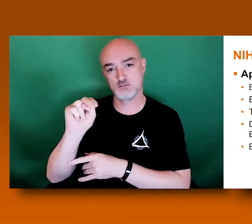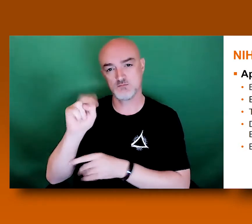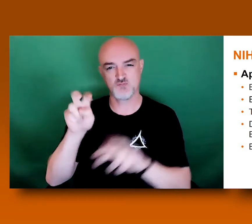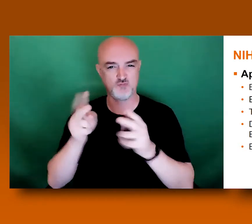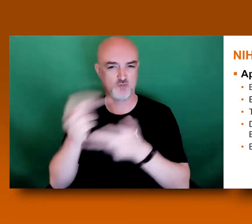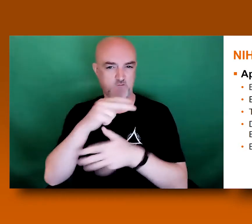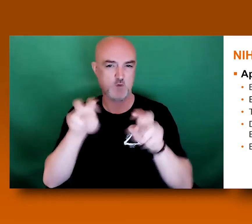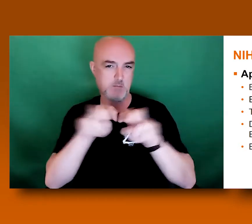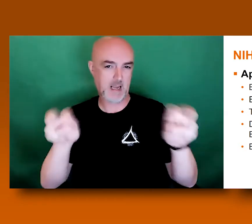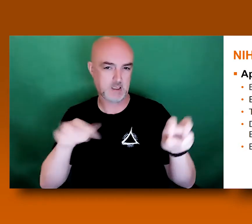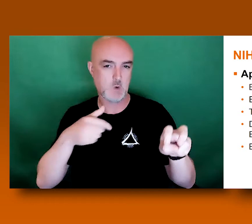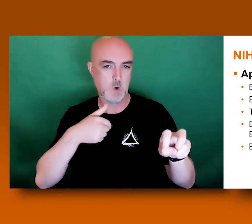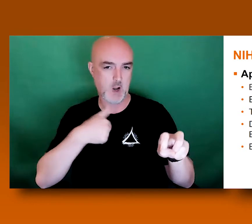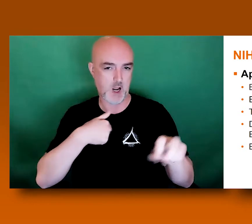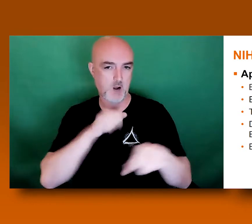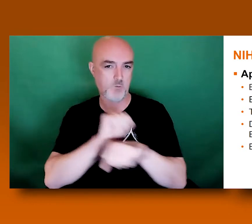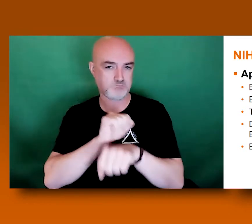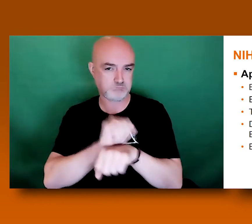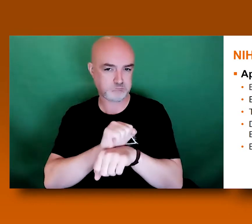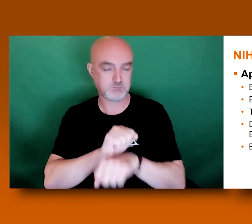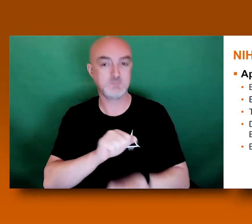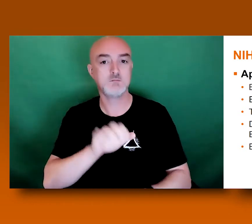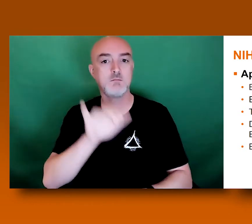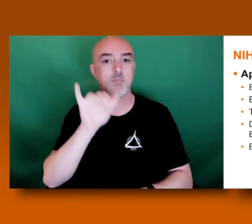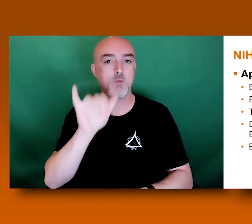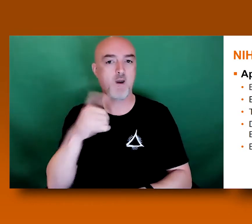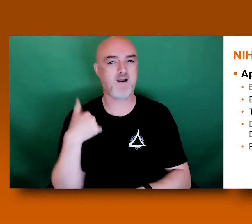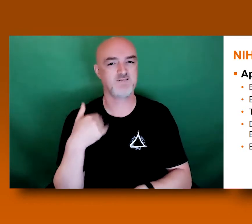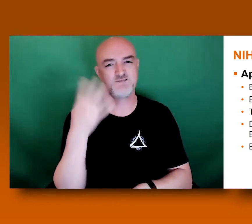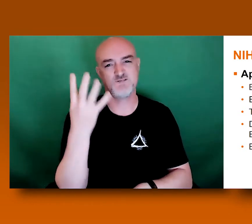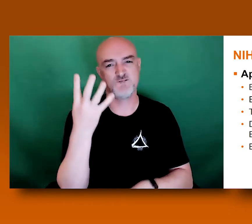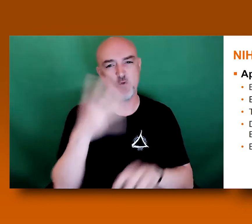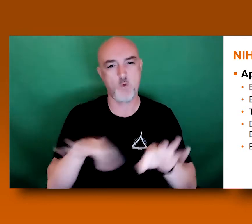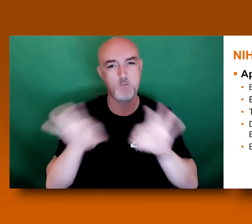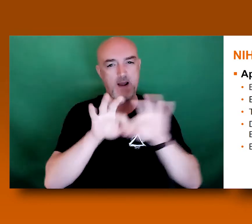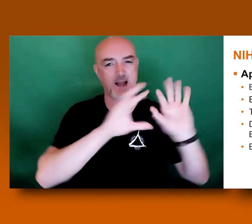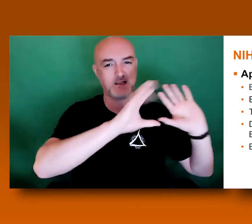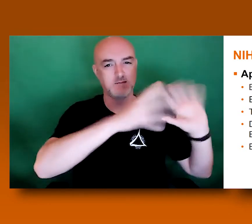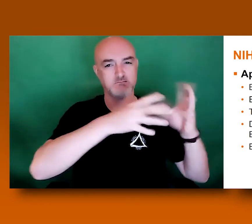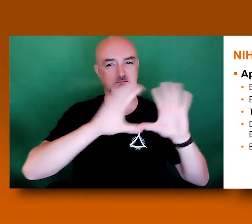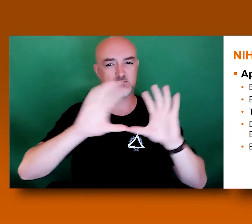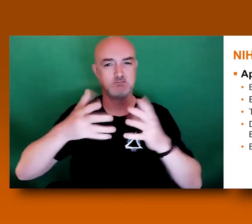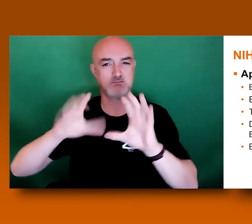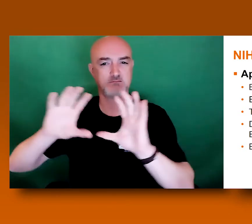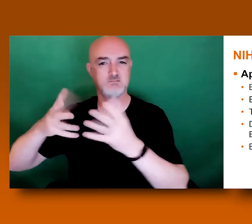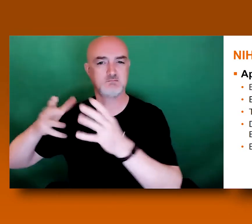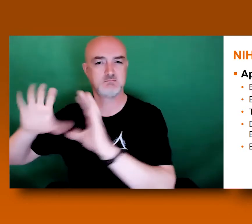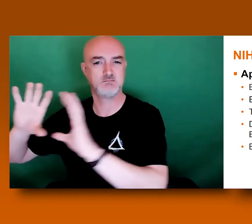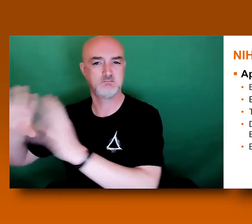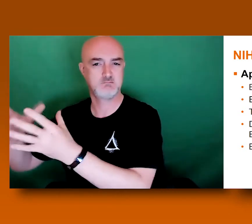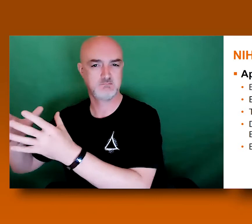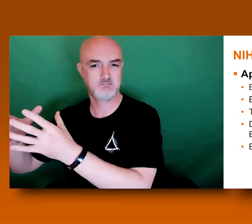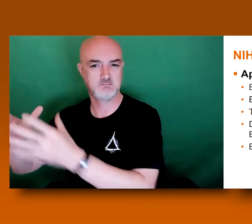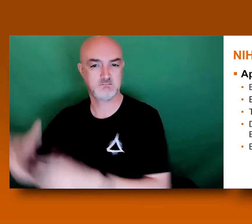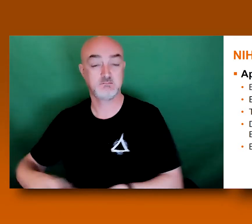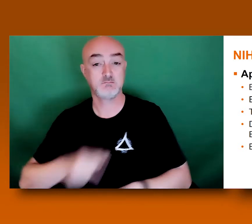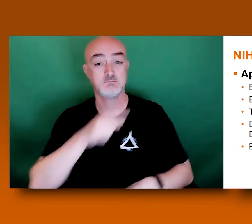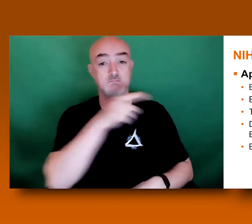So, for example, for study sections for NIH, there's 4 main categories.